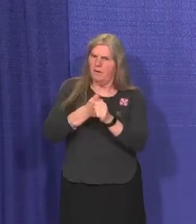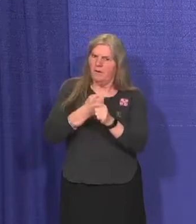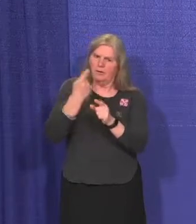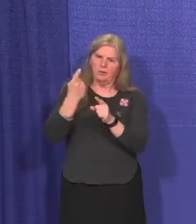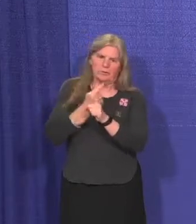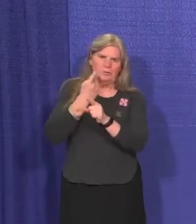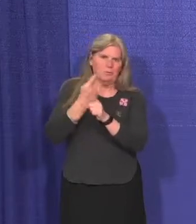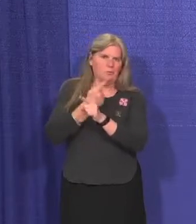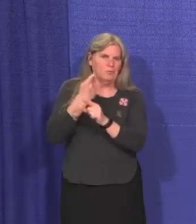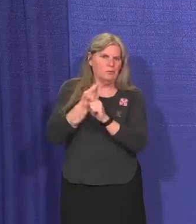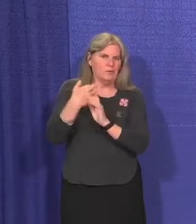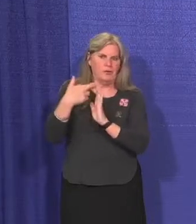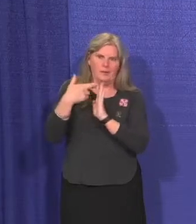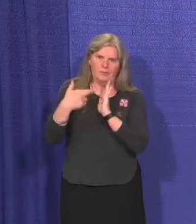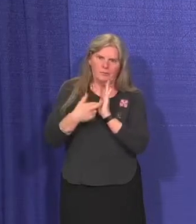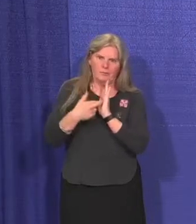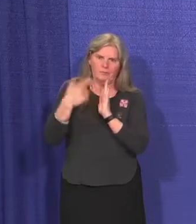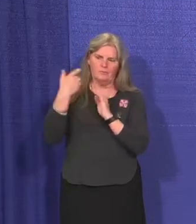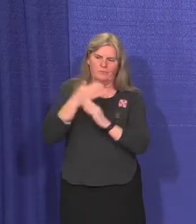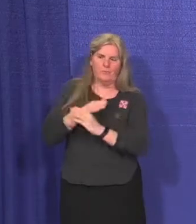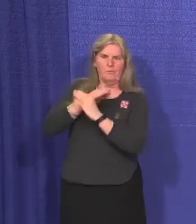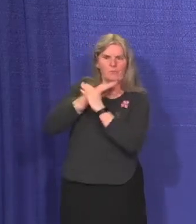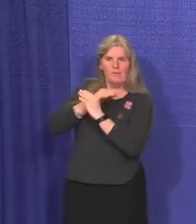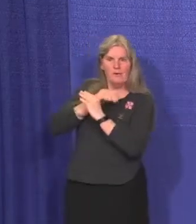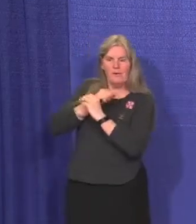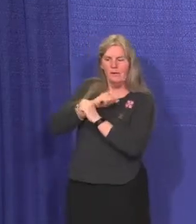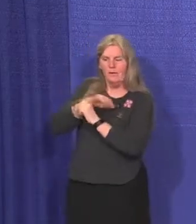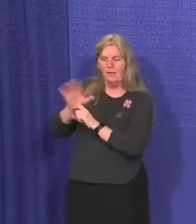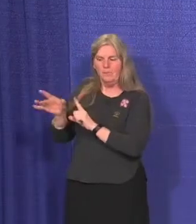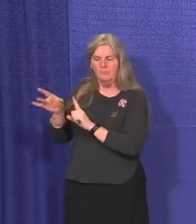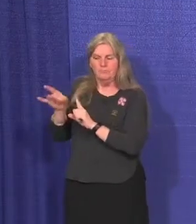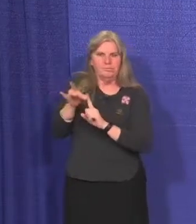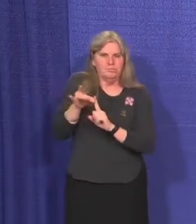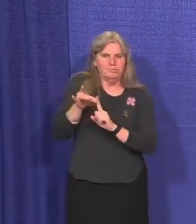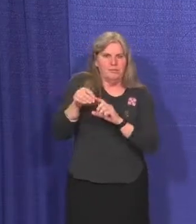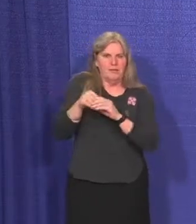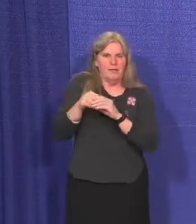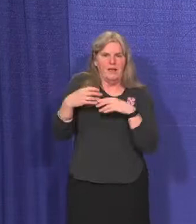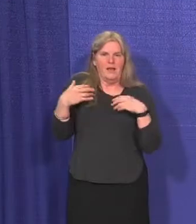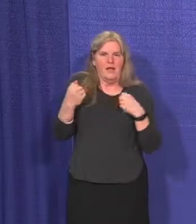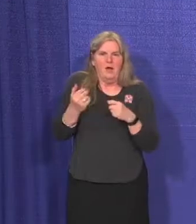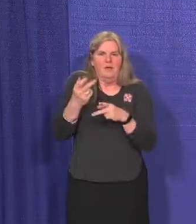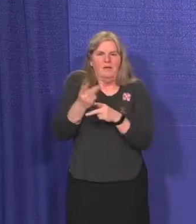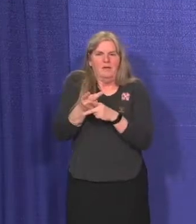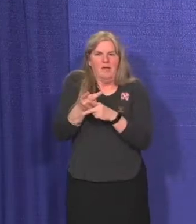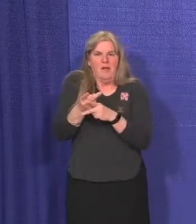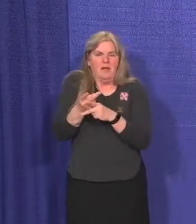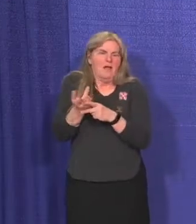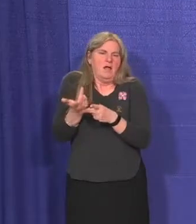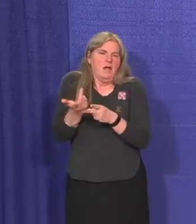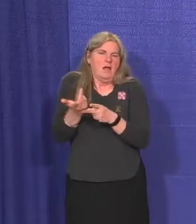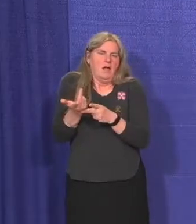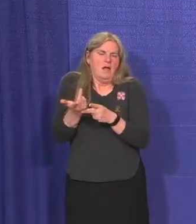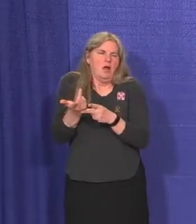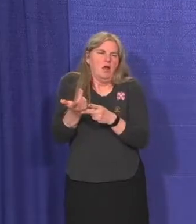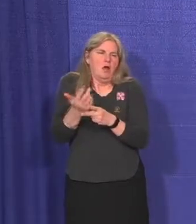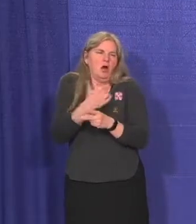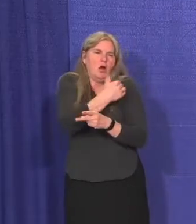and thieves outbreaks have been really very uncommon and overall